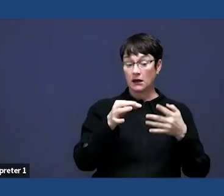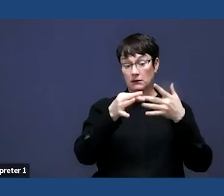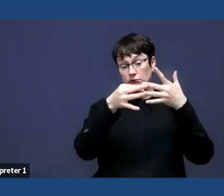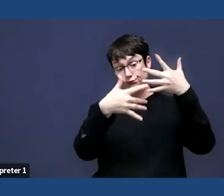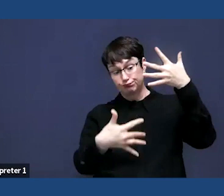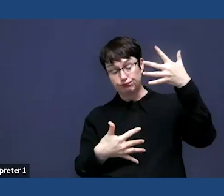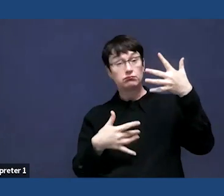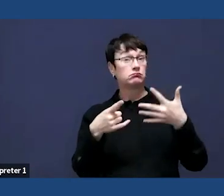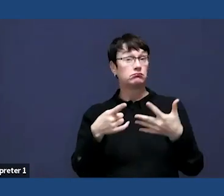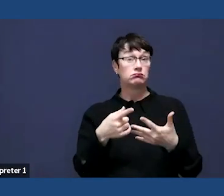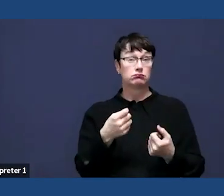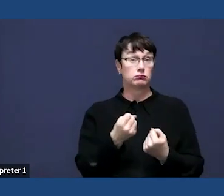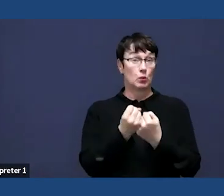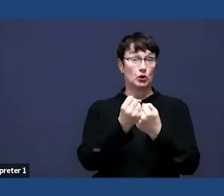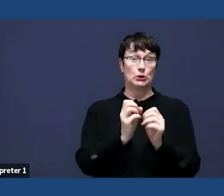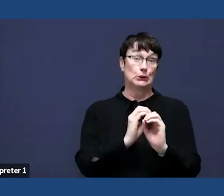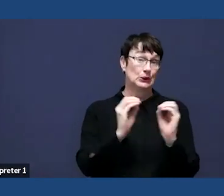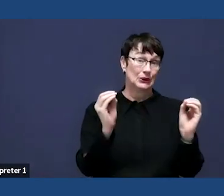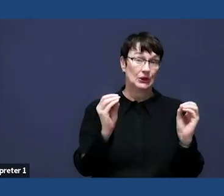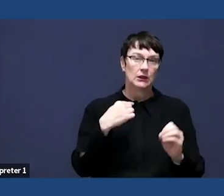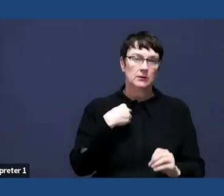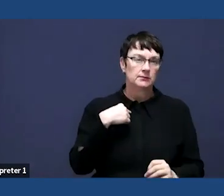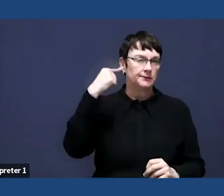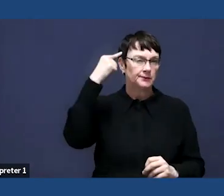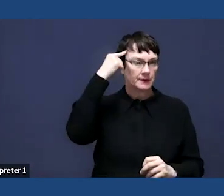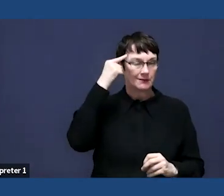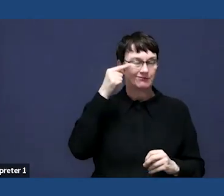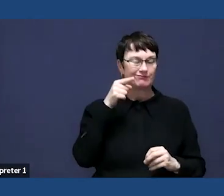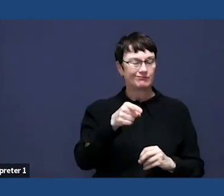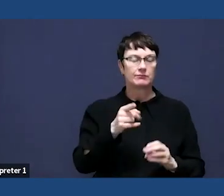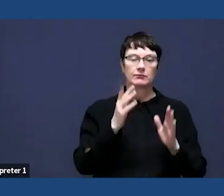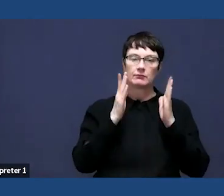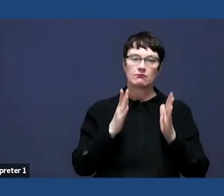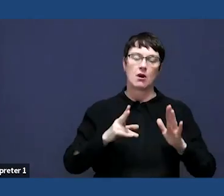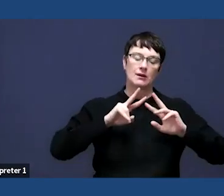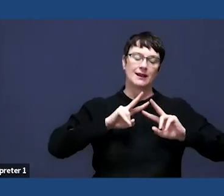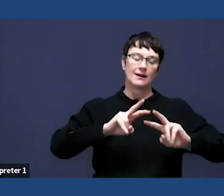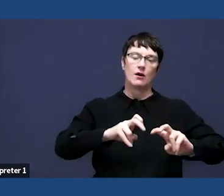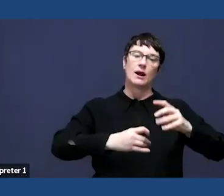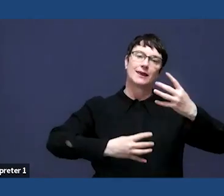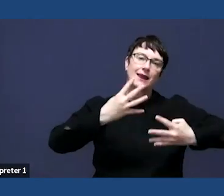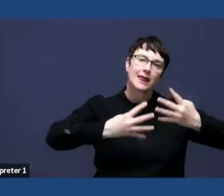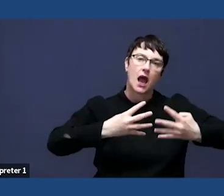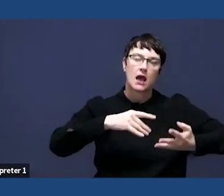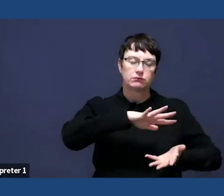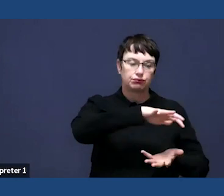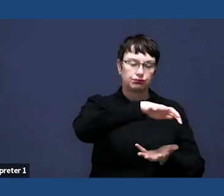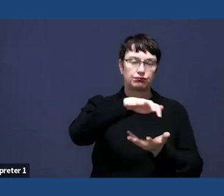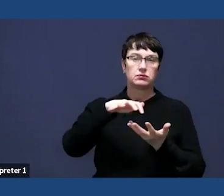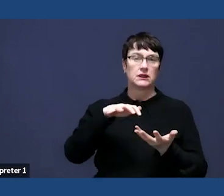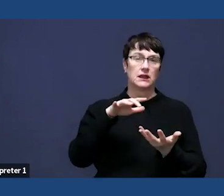I think data is a huge part of that, making it easier like submitting claims, shared information